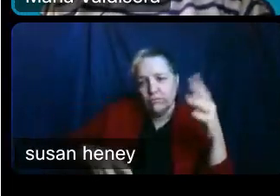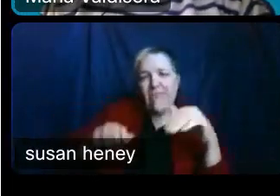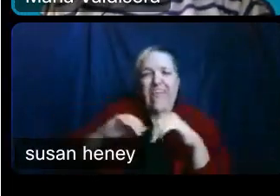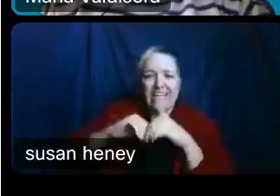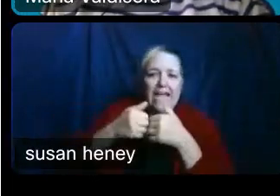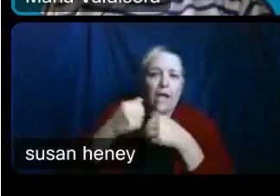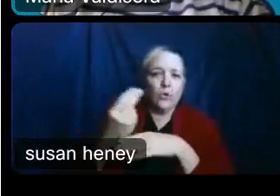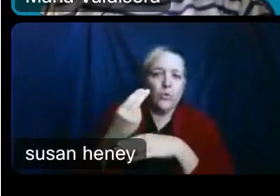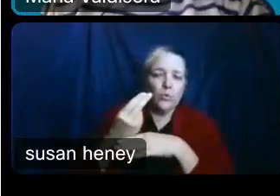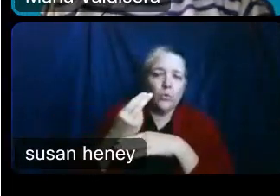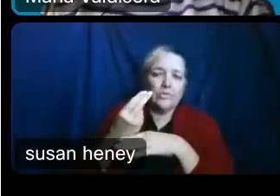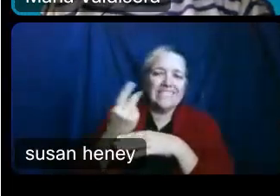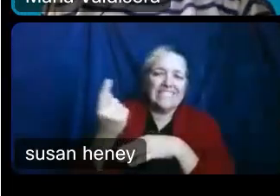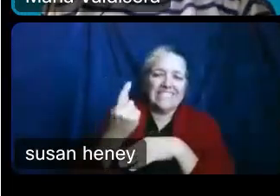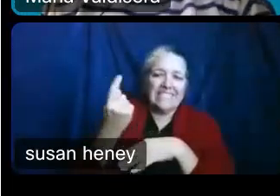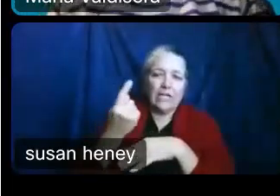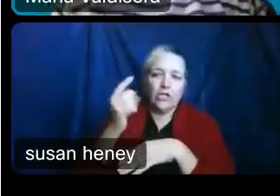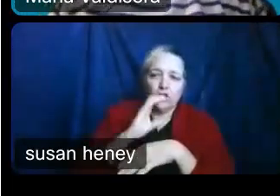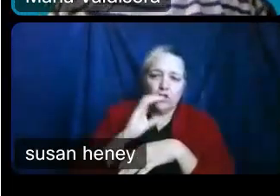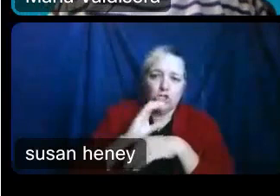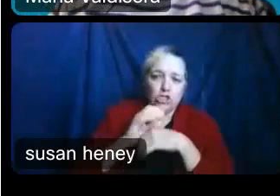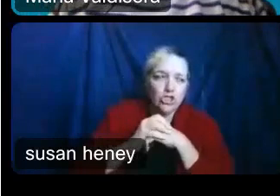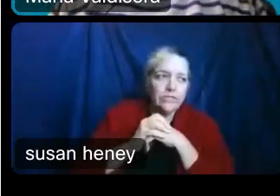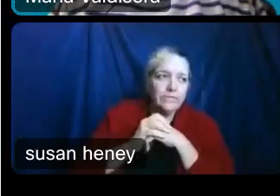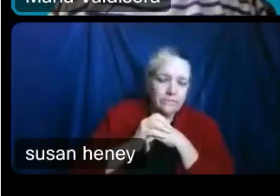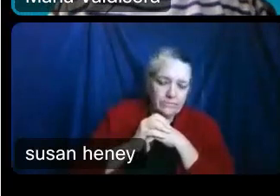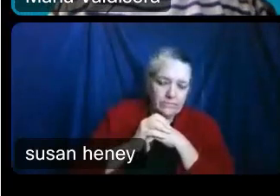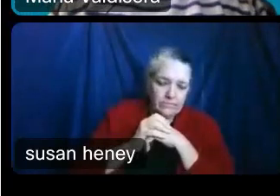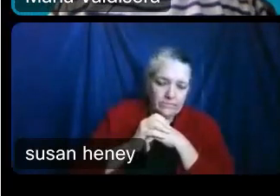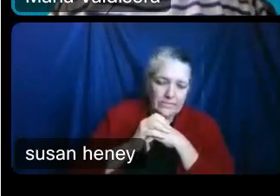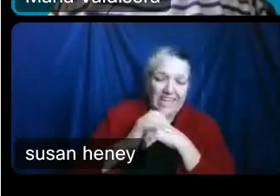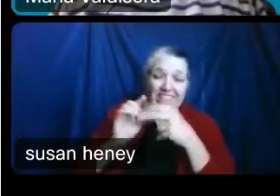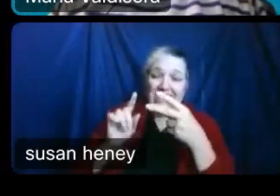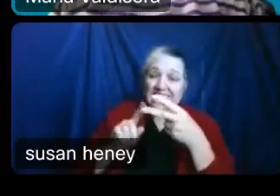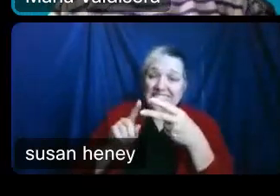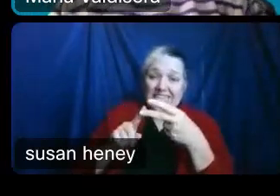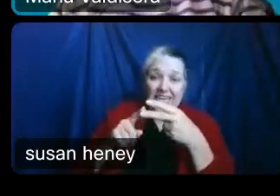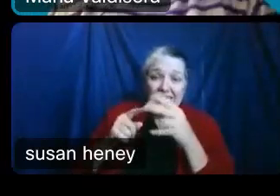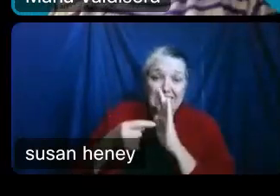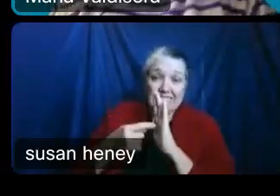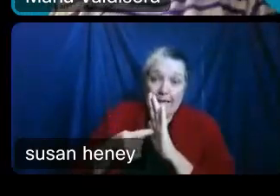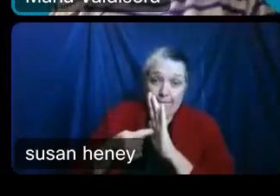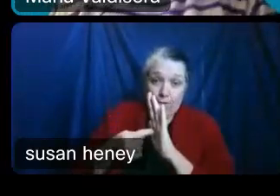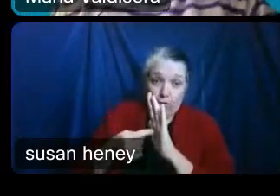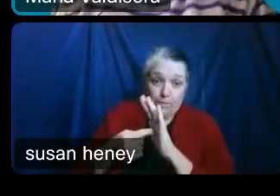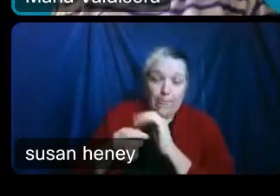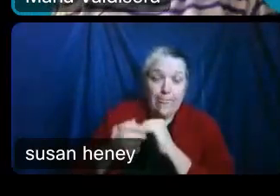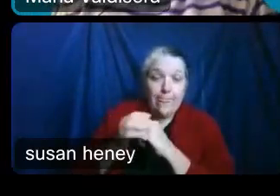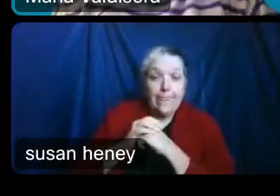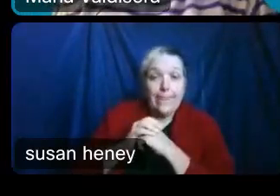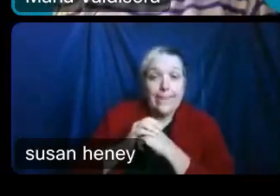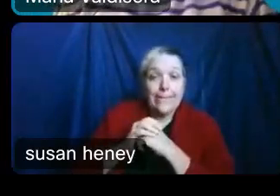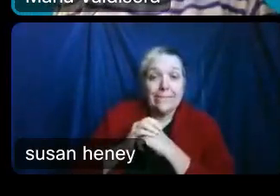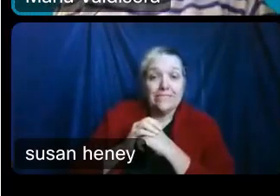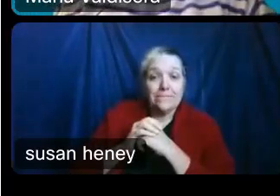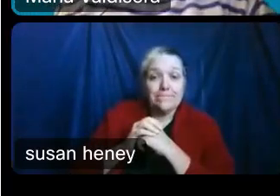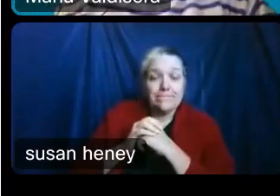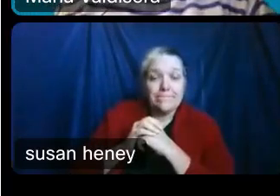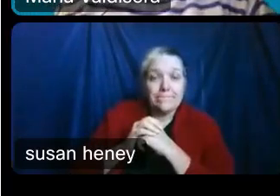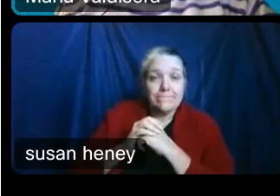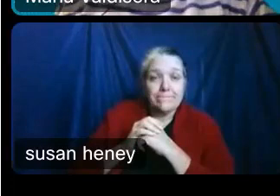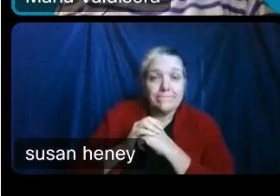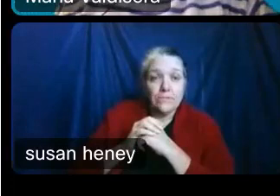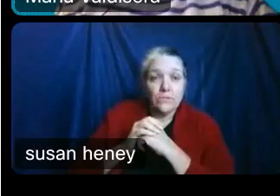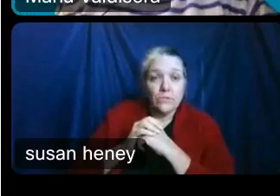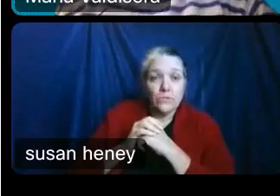single search for this. The second example, which goes into the advanced search.